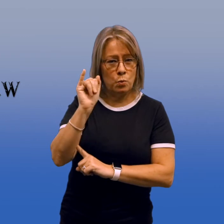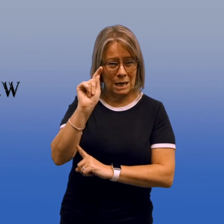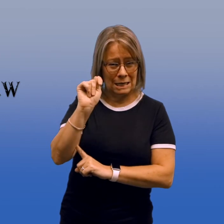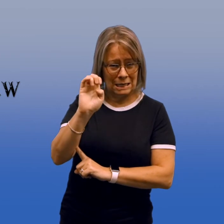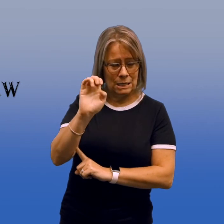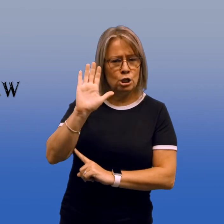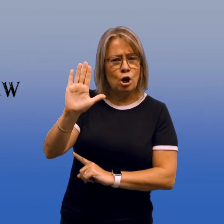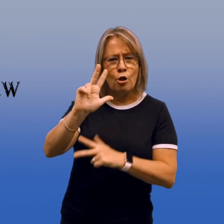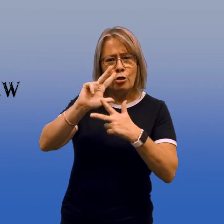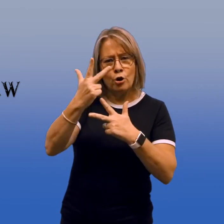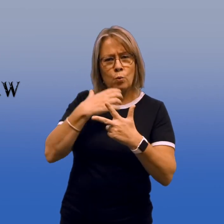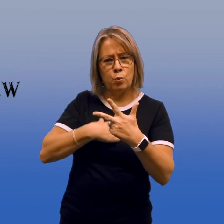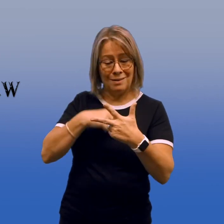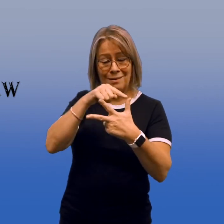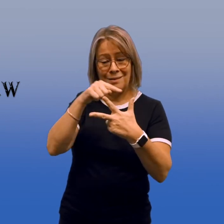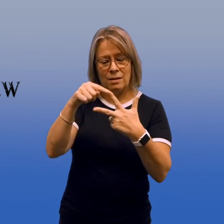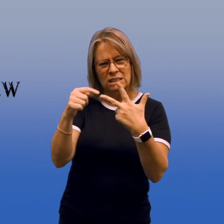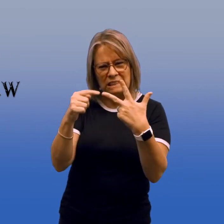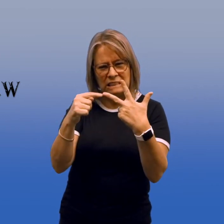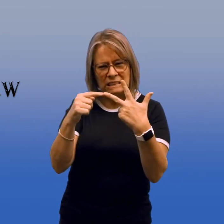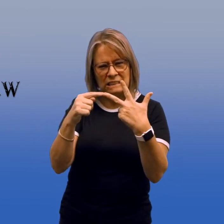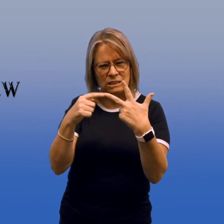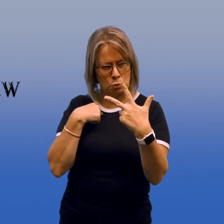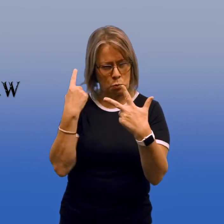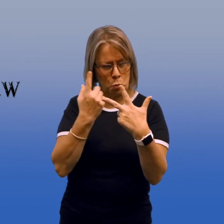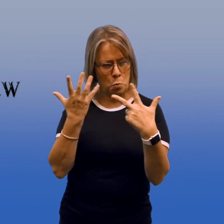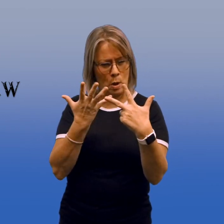And what about Mr. White's third wish, what was it?